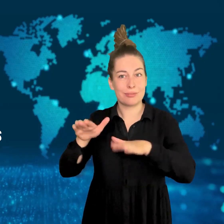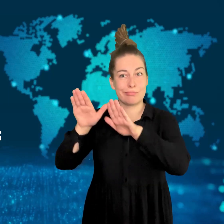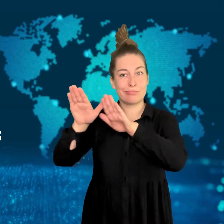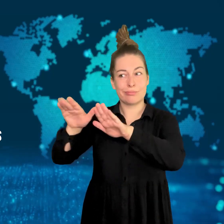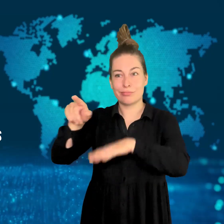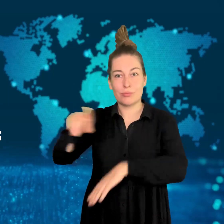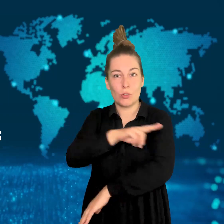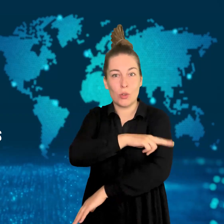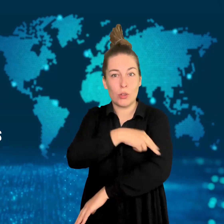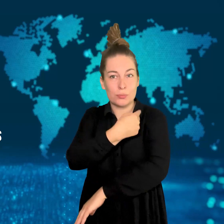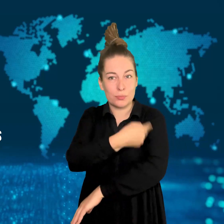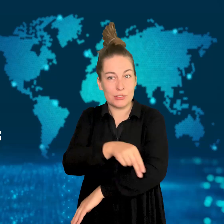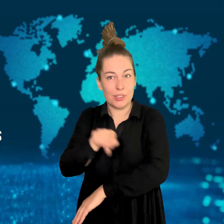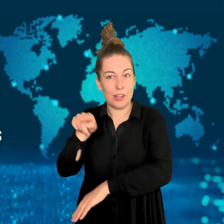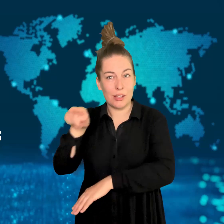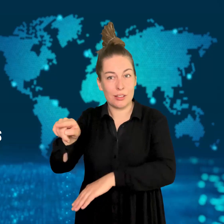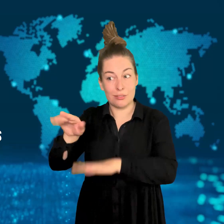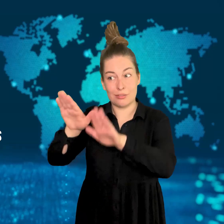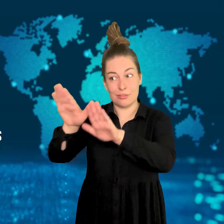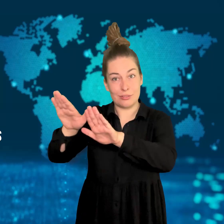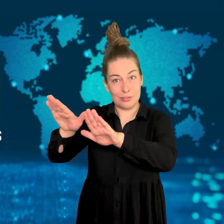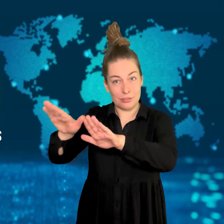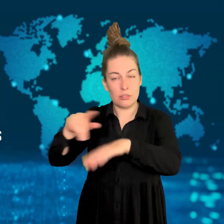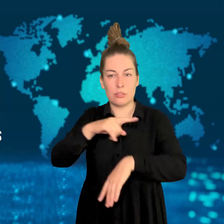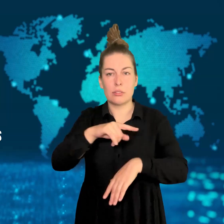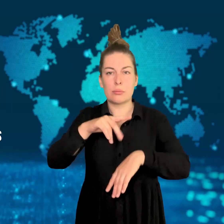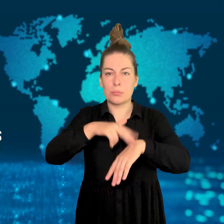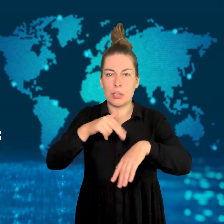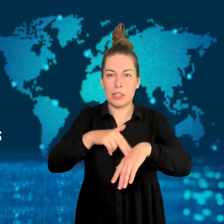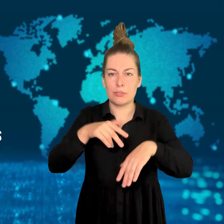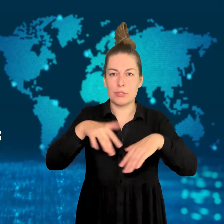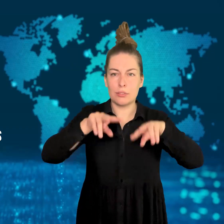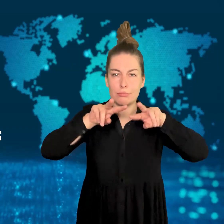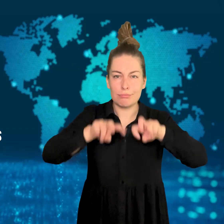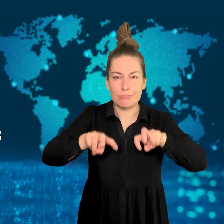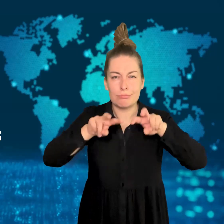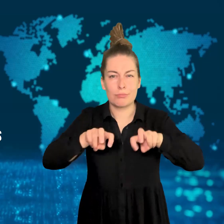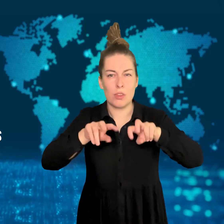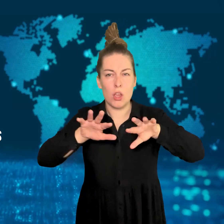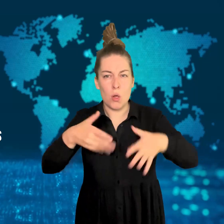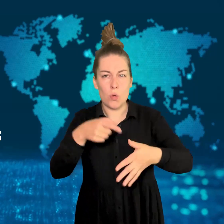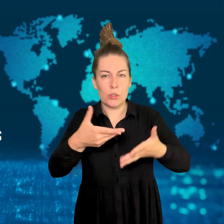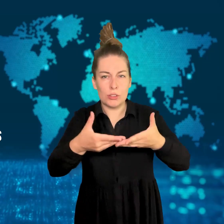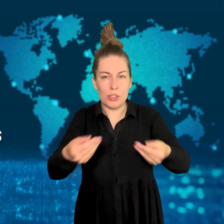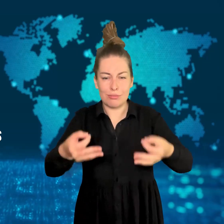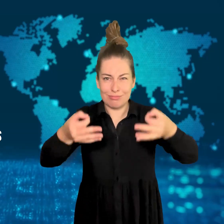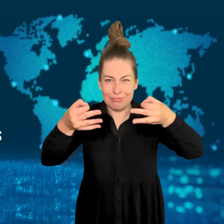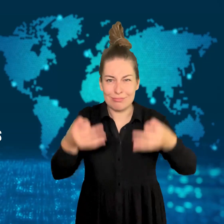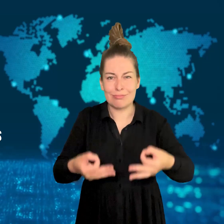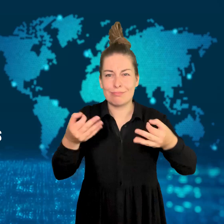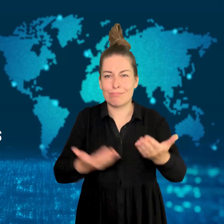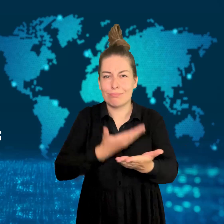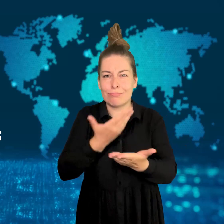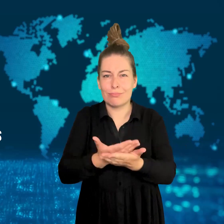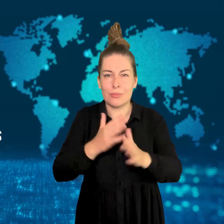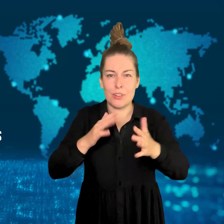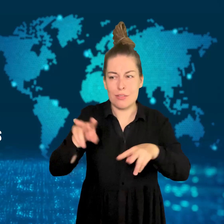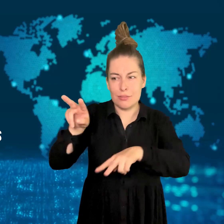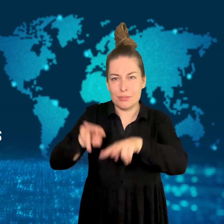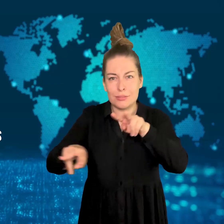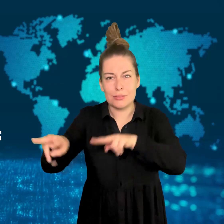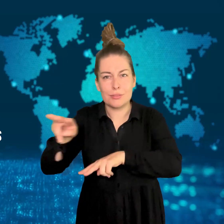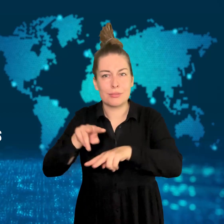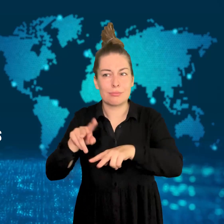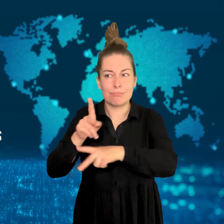The woman has been kept in the hospital while authorities seek a solution